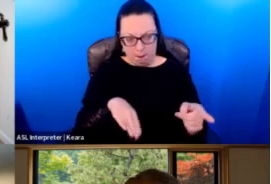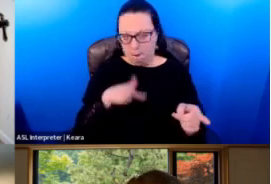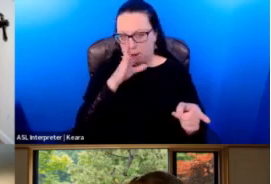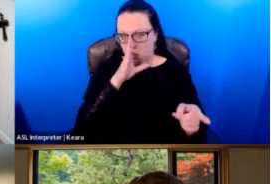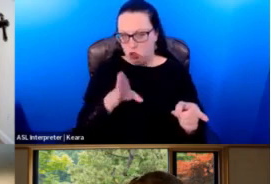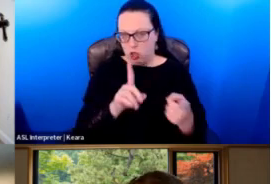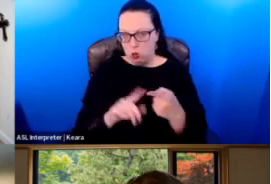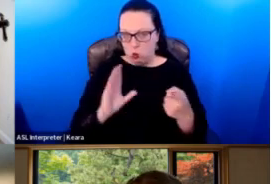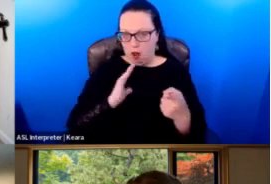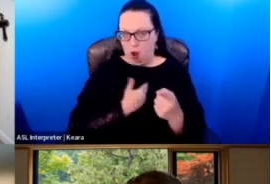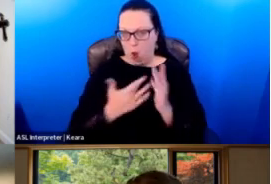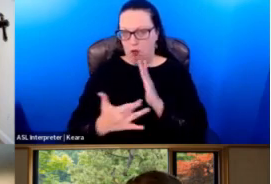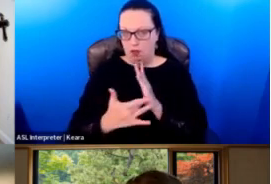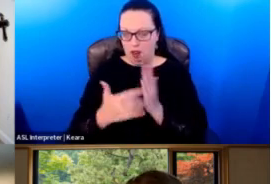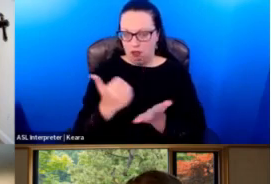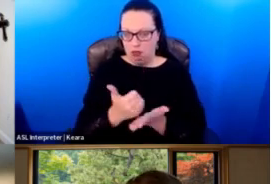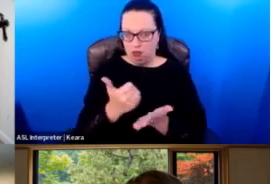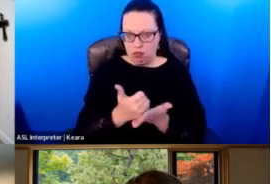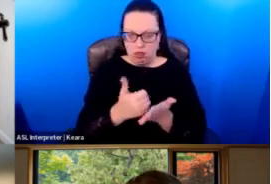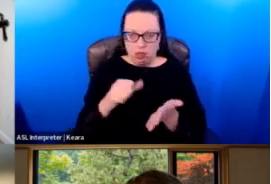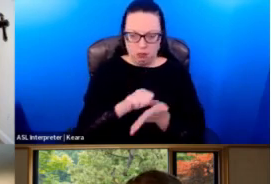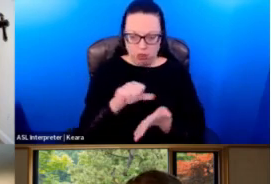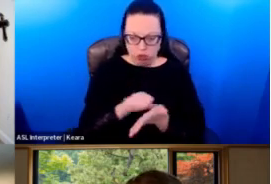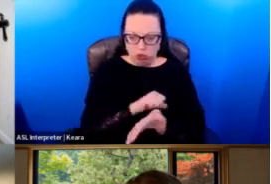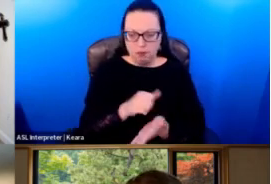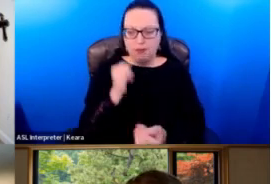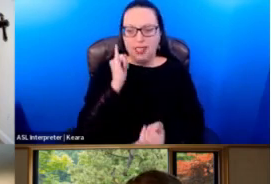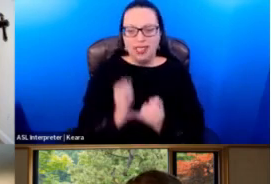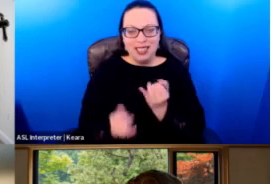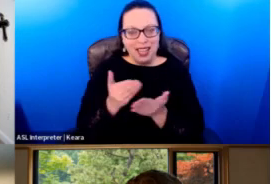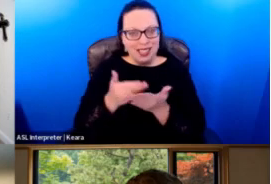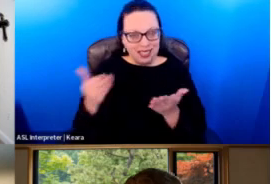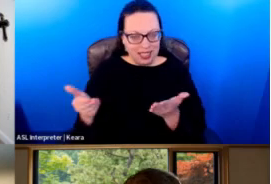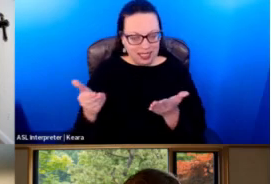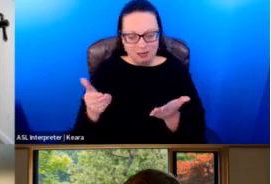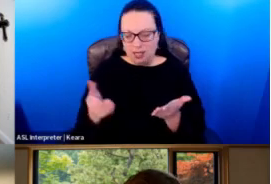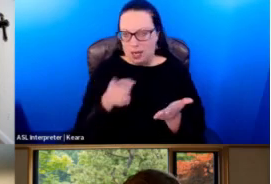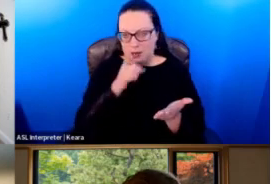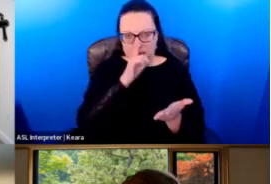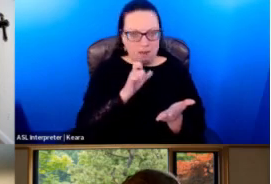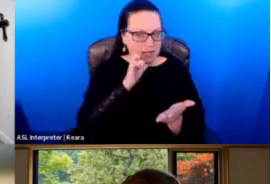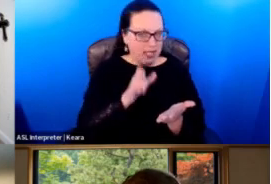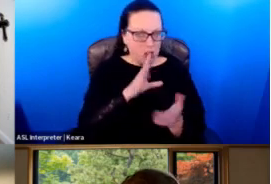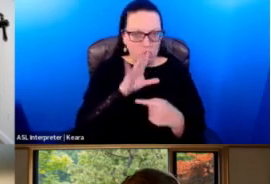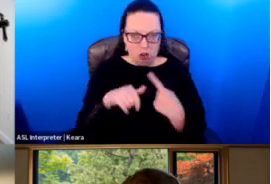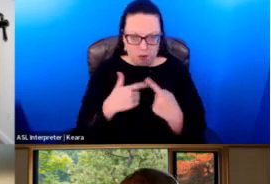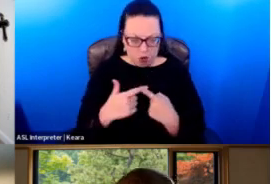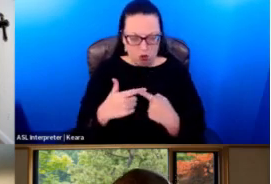technical assistance page. And then the last thing I want to say one thing that I did talk about is that the DETAC has a